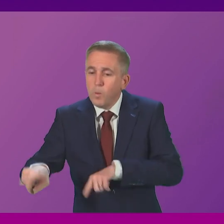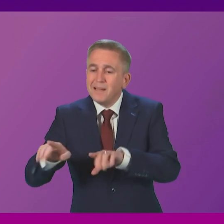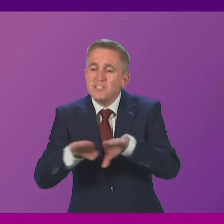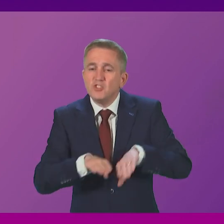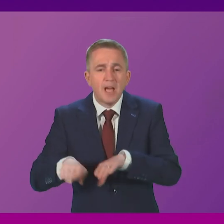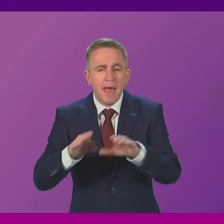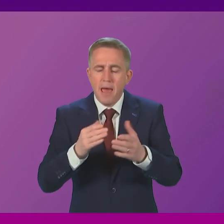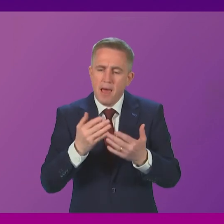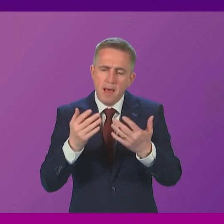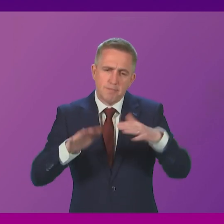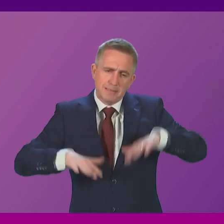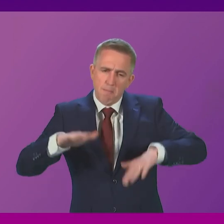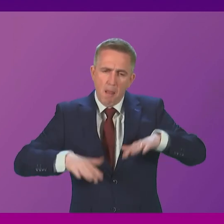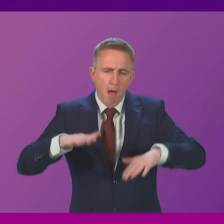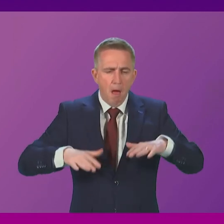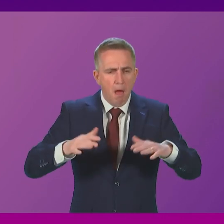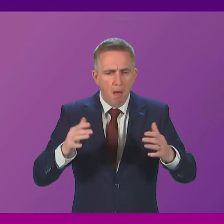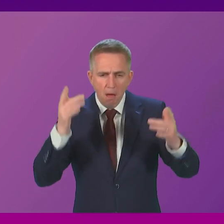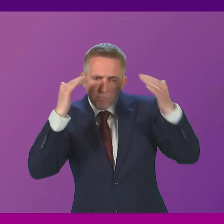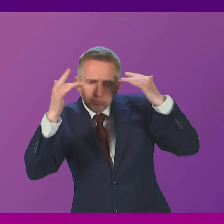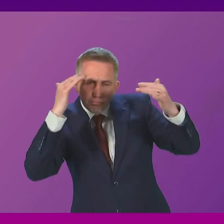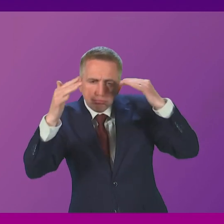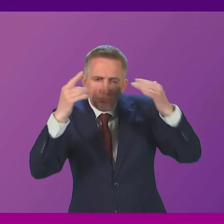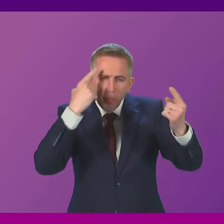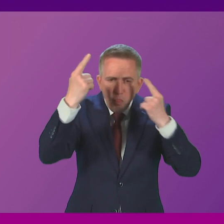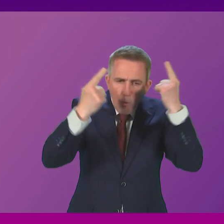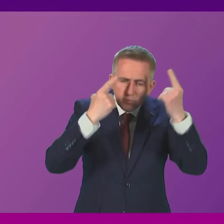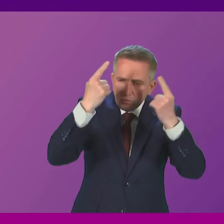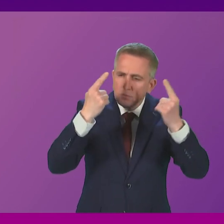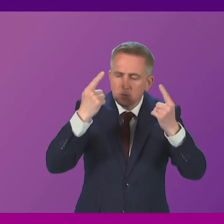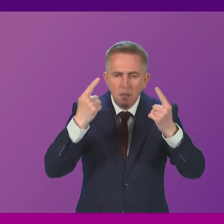including many of the areas that have been outlined not just by me but by each party leader today.